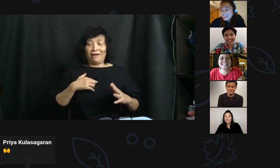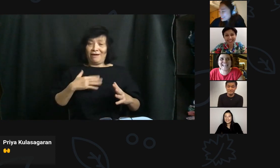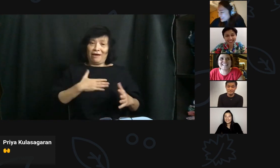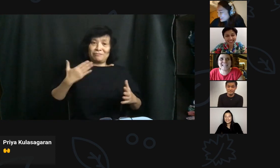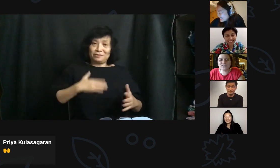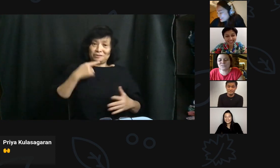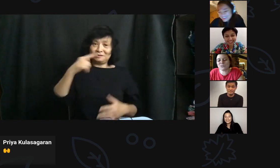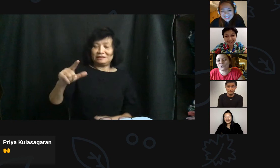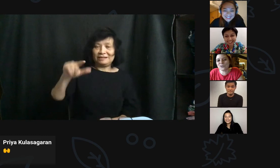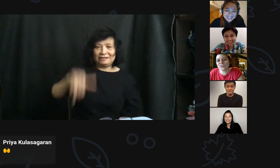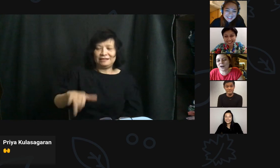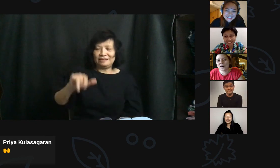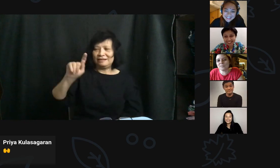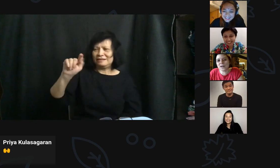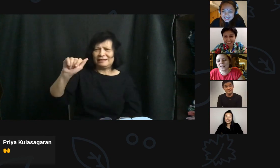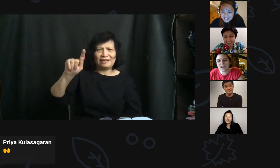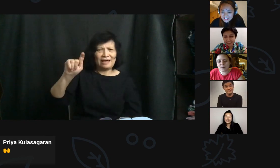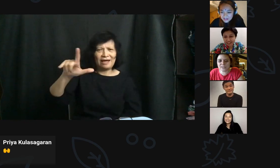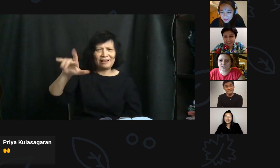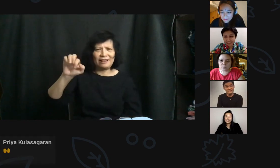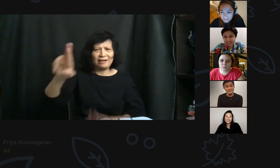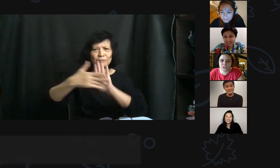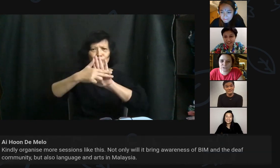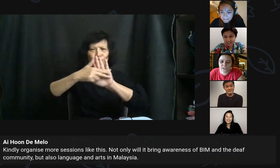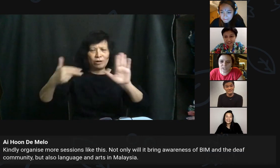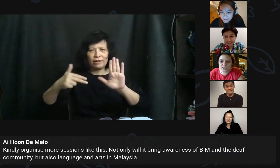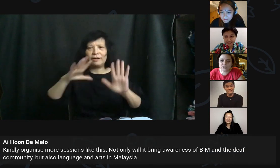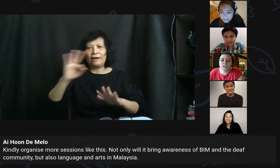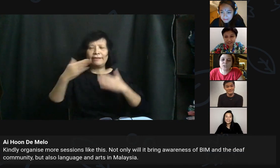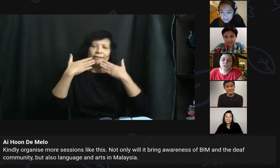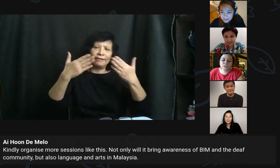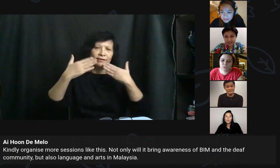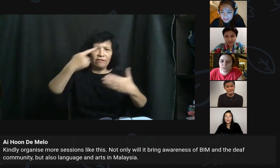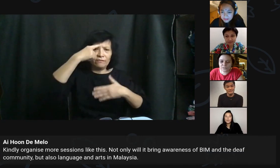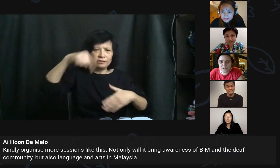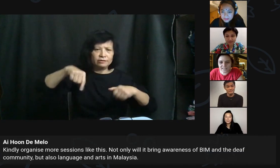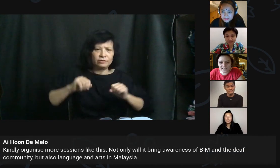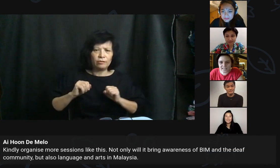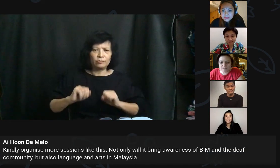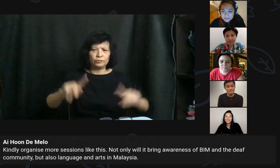Again, thank you for allowing us this opportunity through the funding.